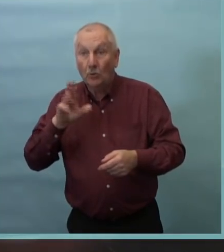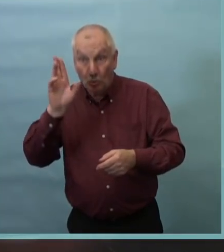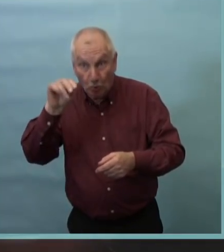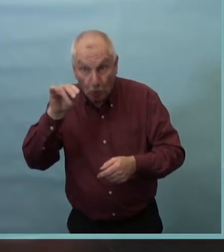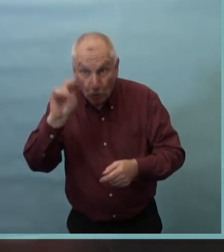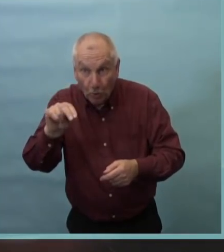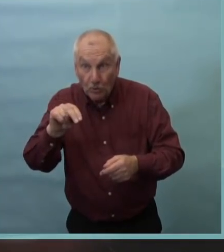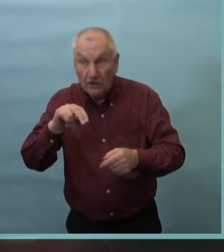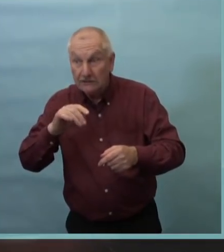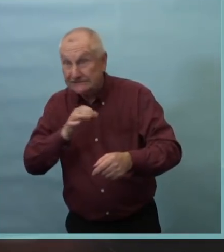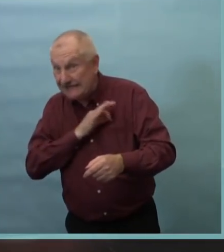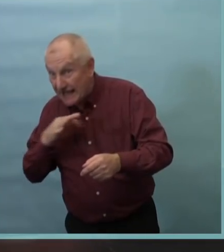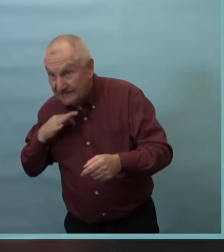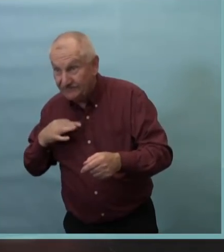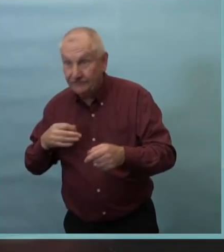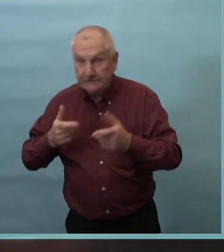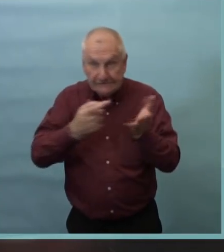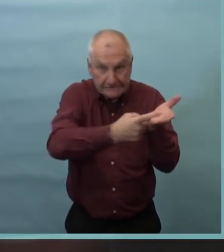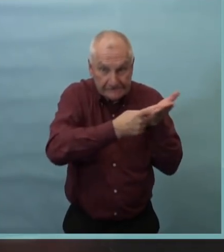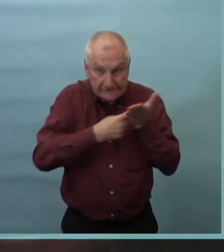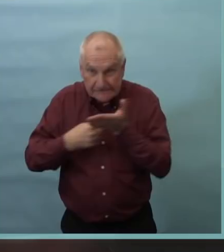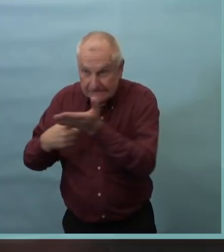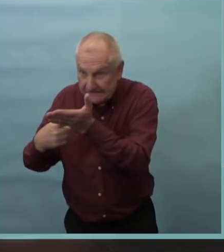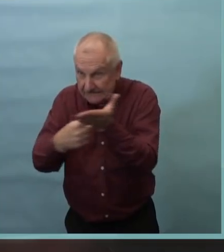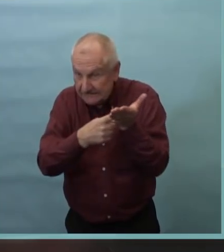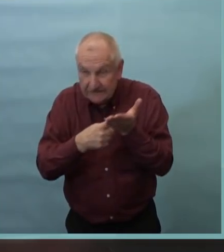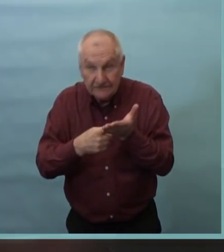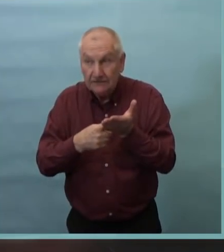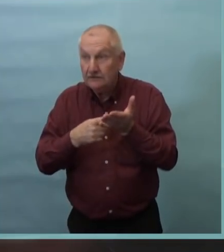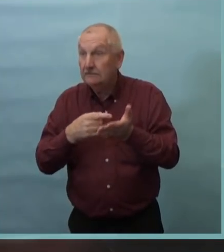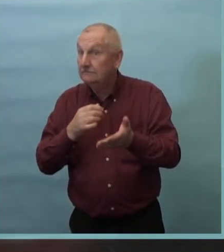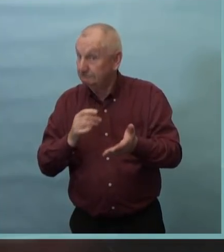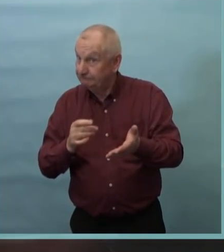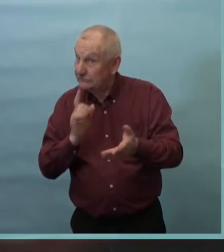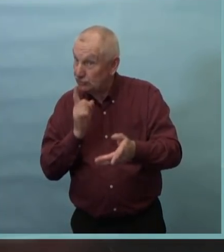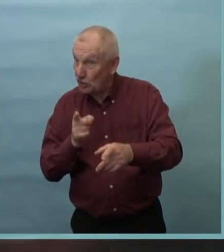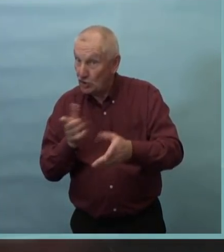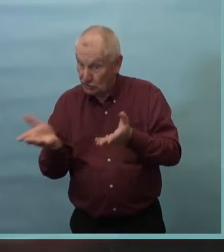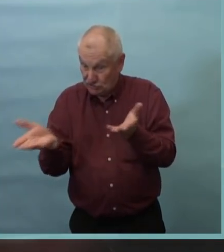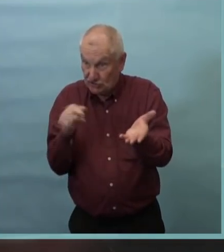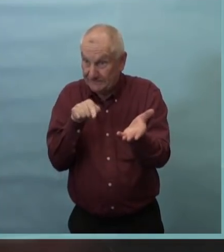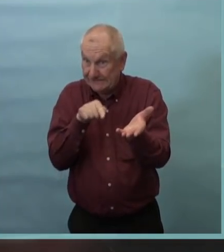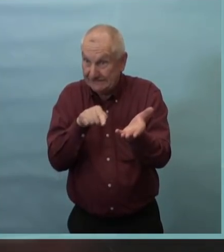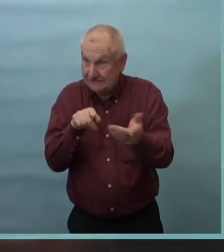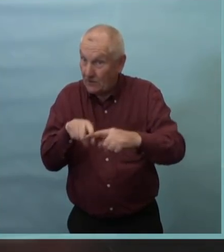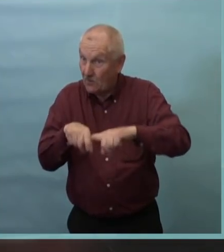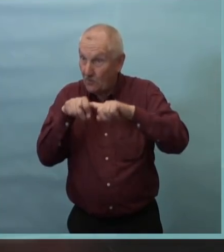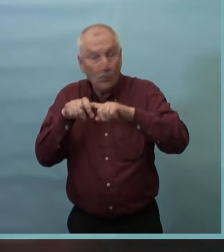without interrupting services while minimizing the impact on staff the